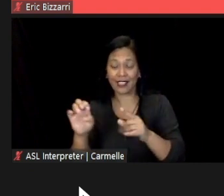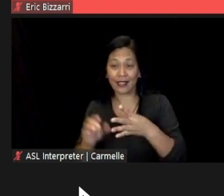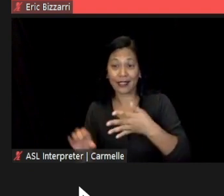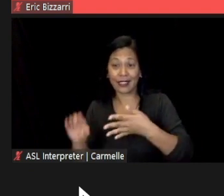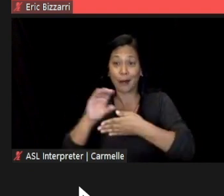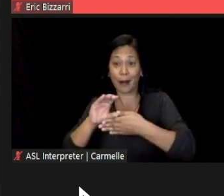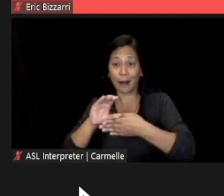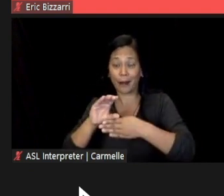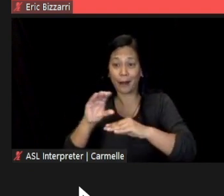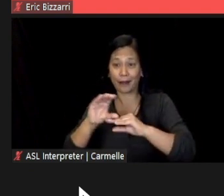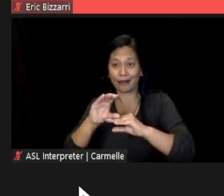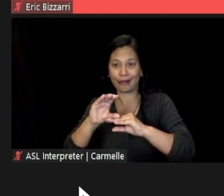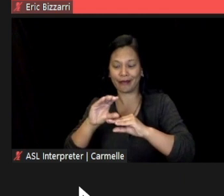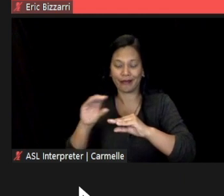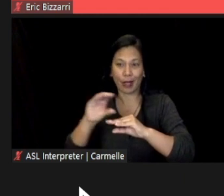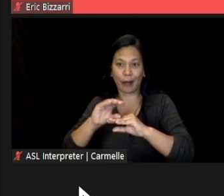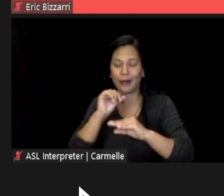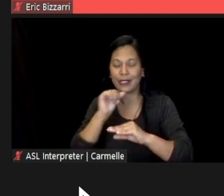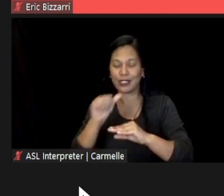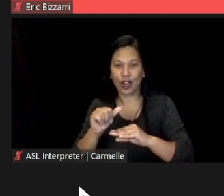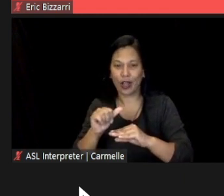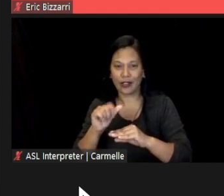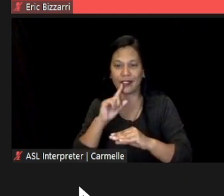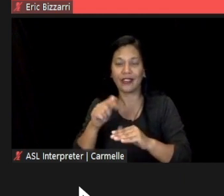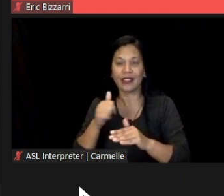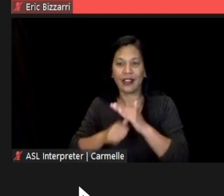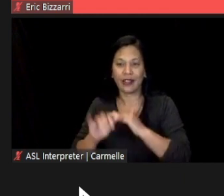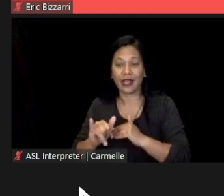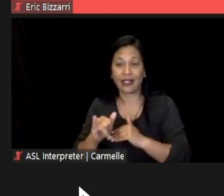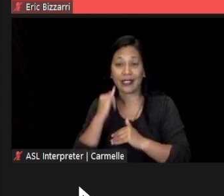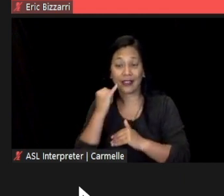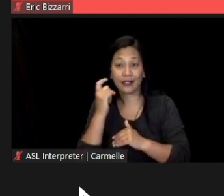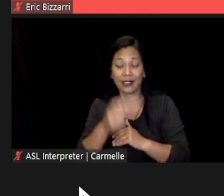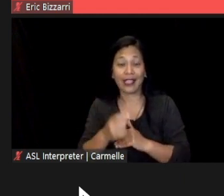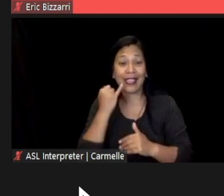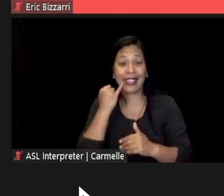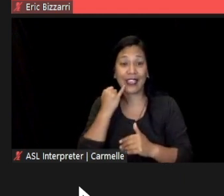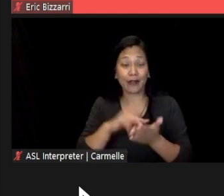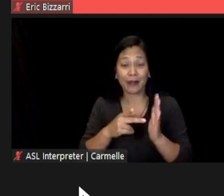And so what that means is once you get a certain amount of assistance, the government says you're tapped out. You can't get any more.